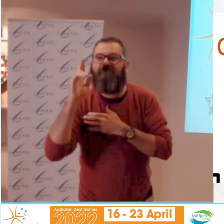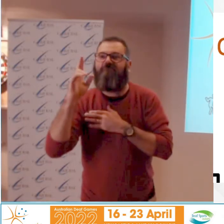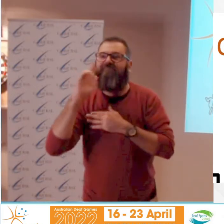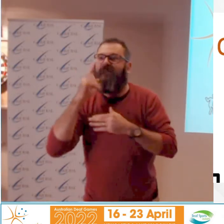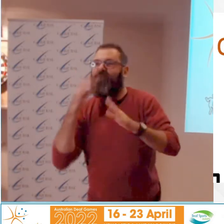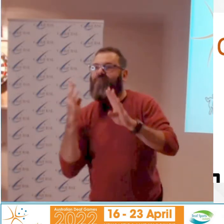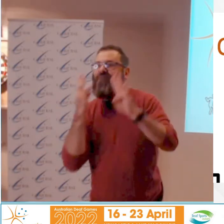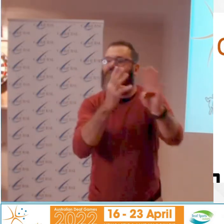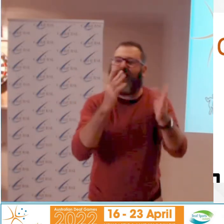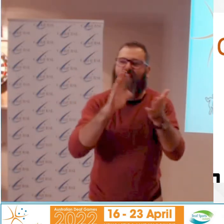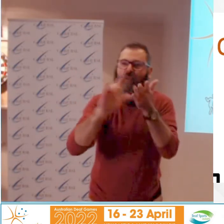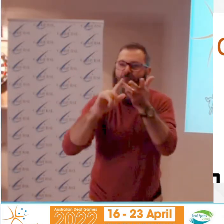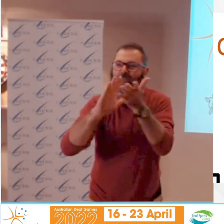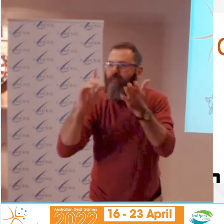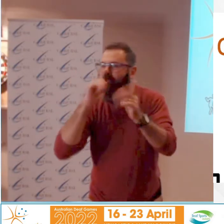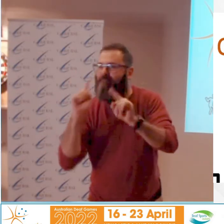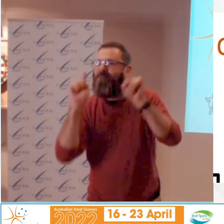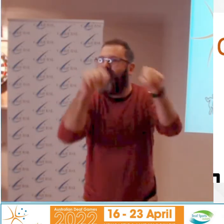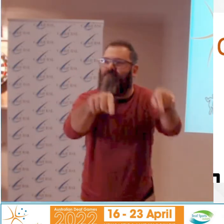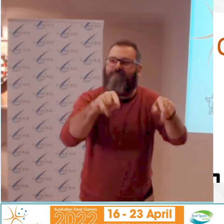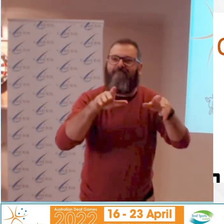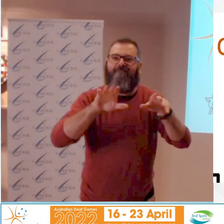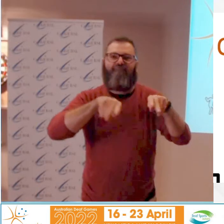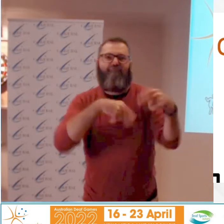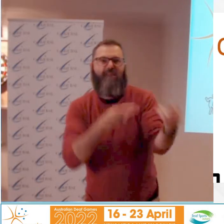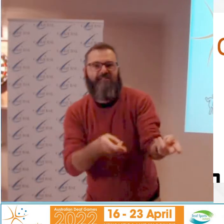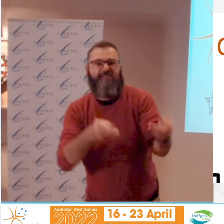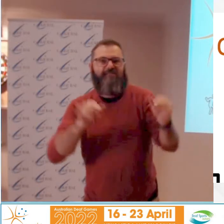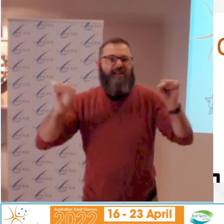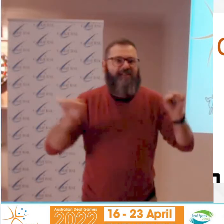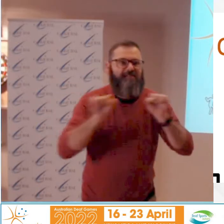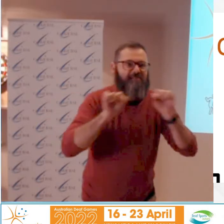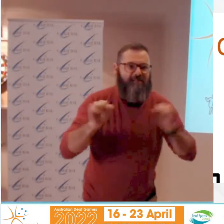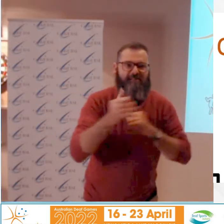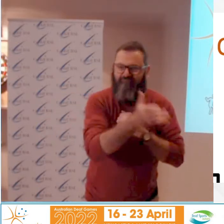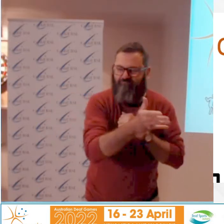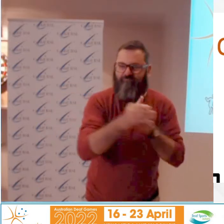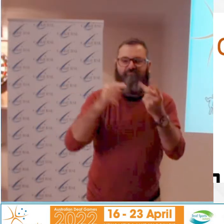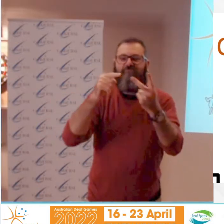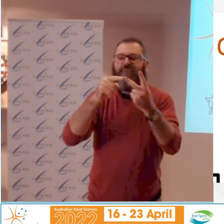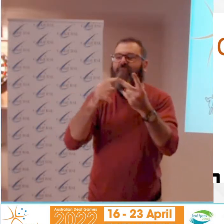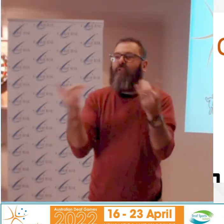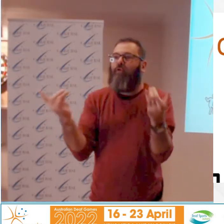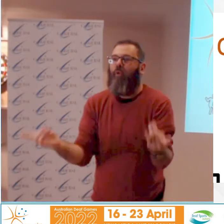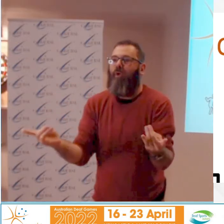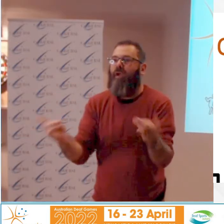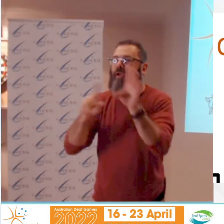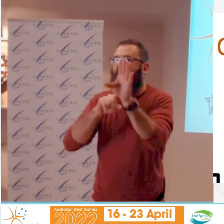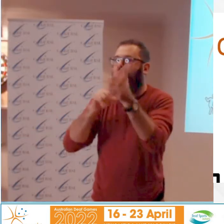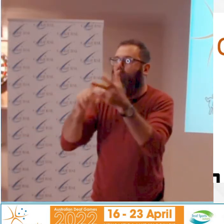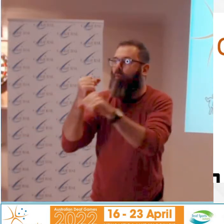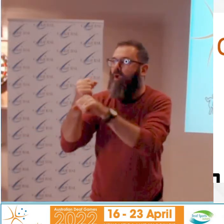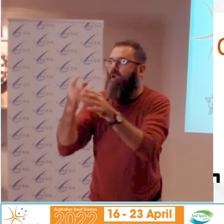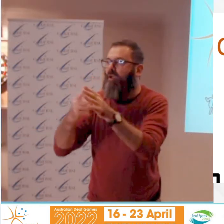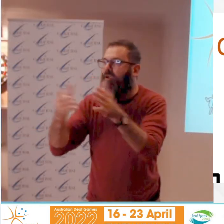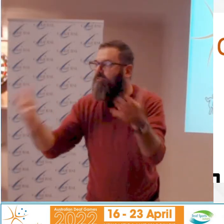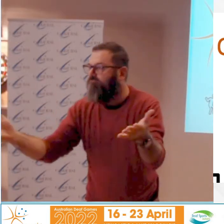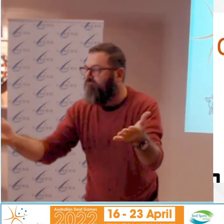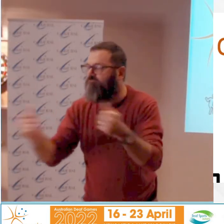a full day of that where you can go and do some sort of relaxing exercises we also have yoga